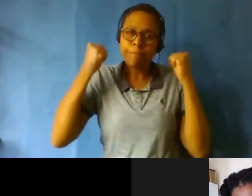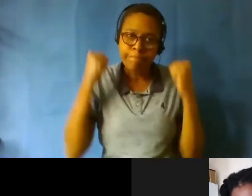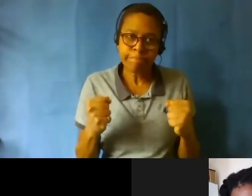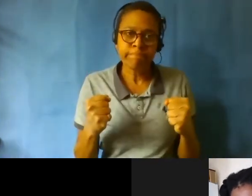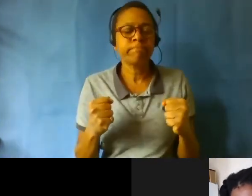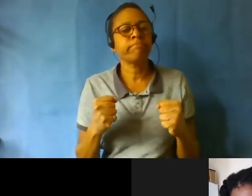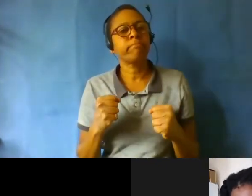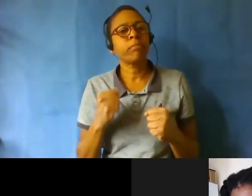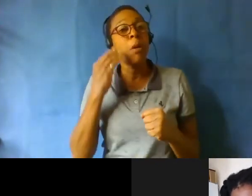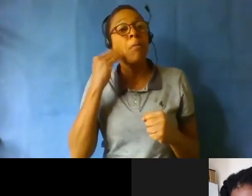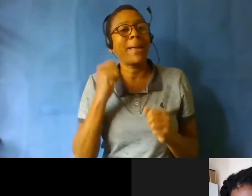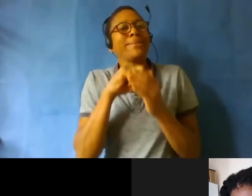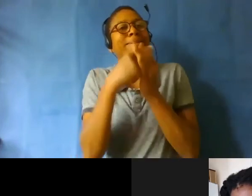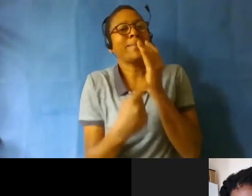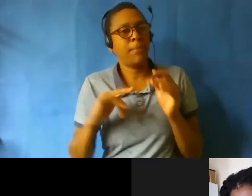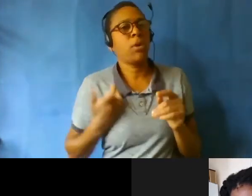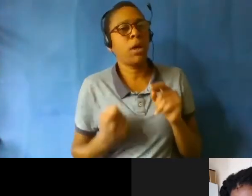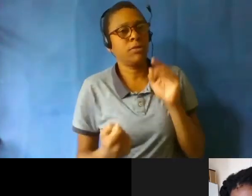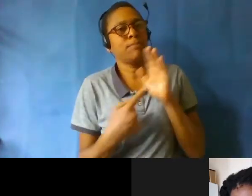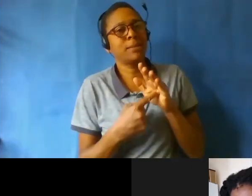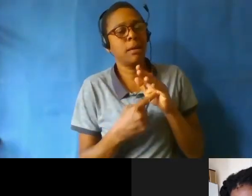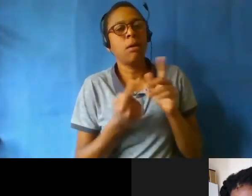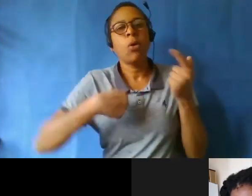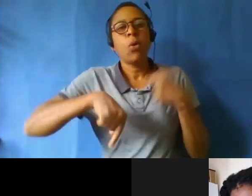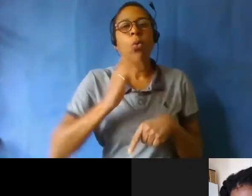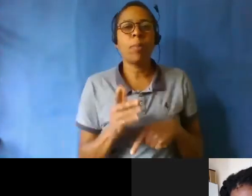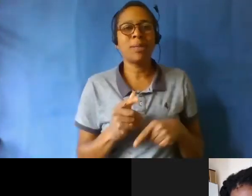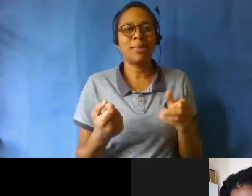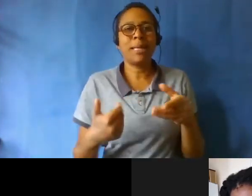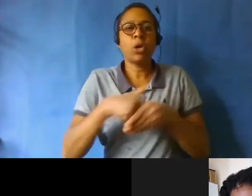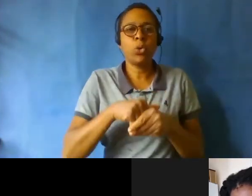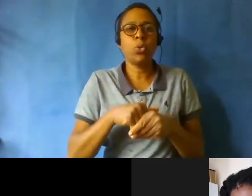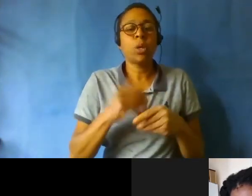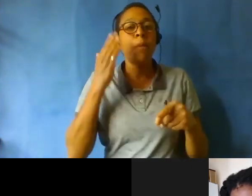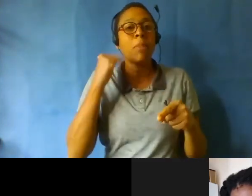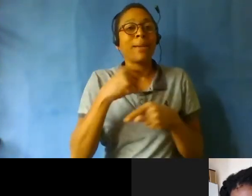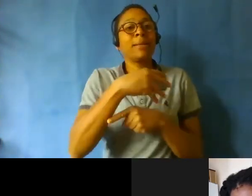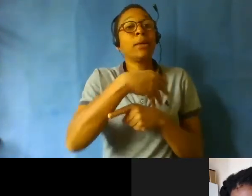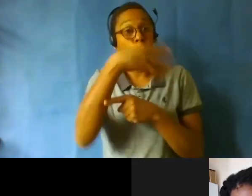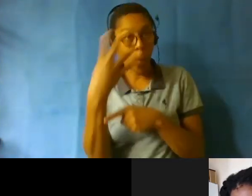must also include those that have queer identities we must include our our trans